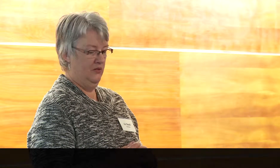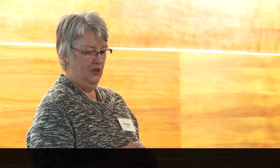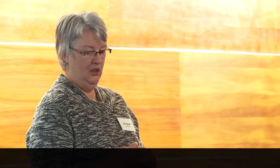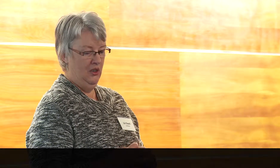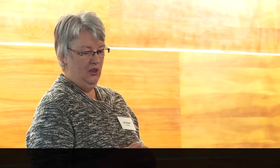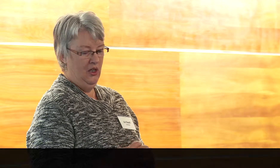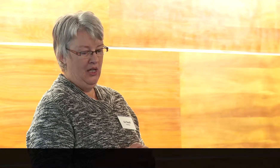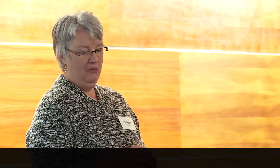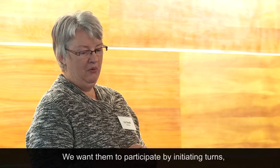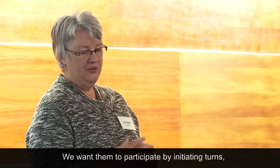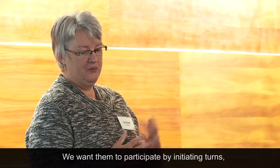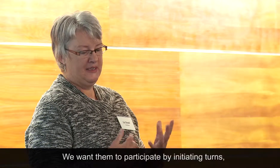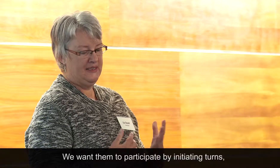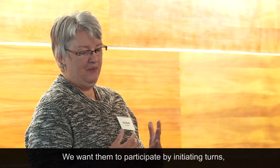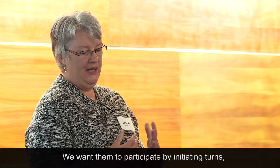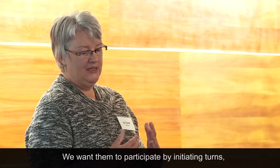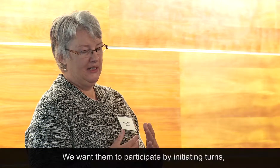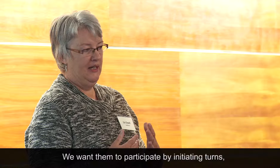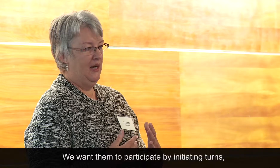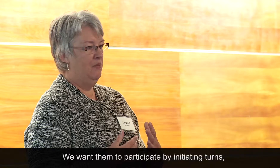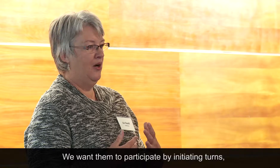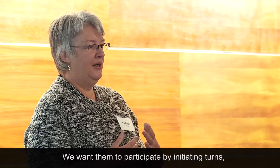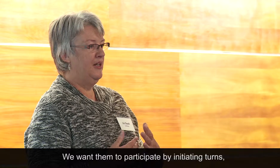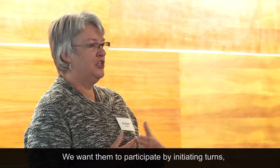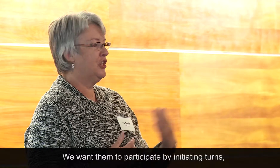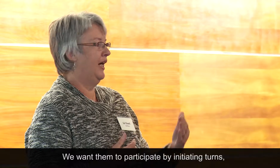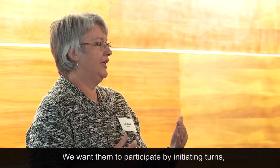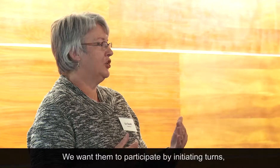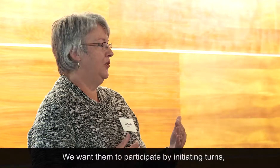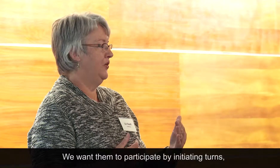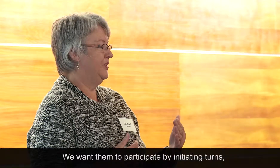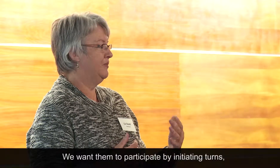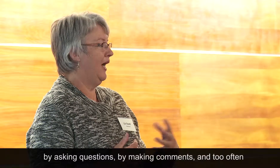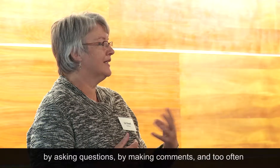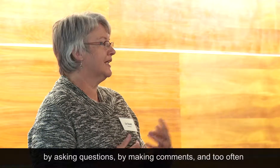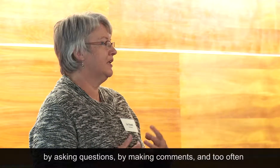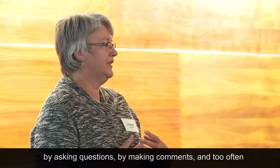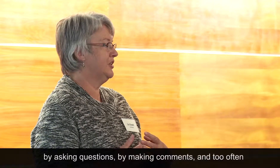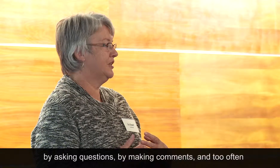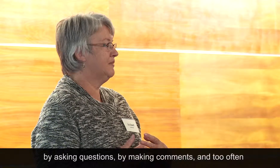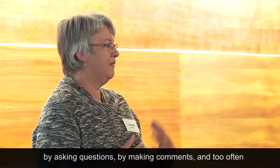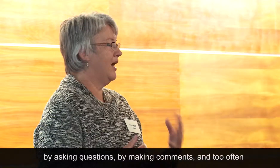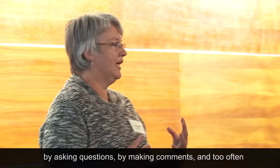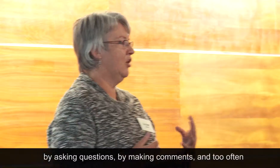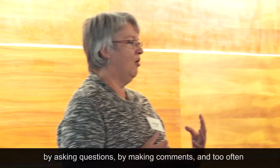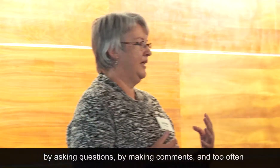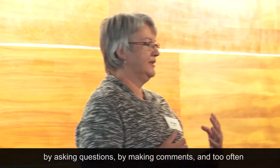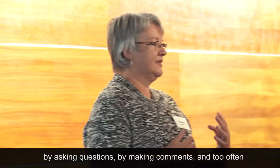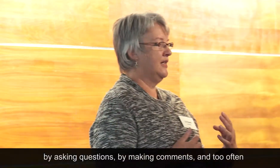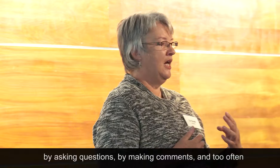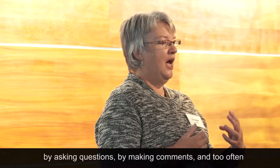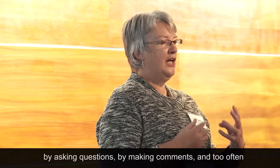We want them to participate by initiating turns, by asking questions, by making comments,